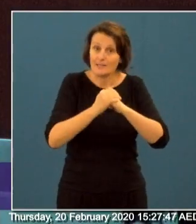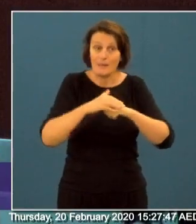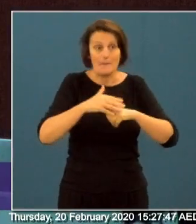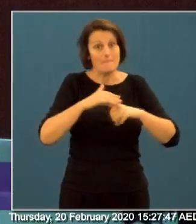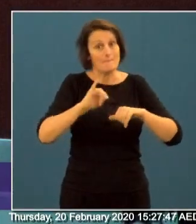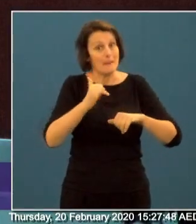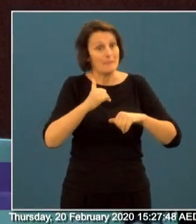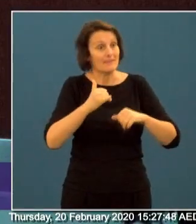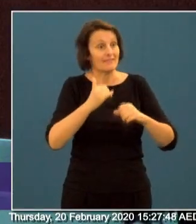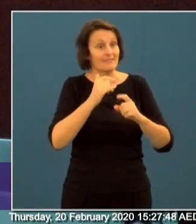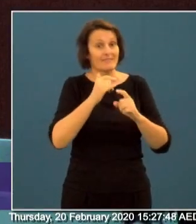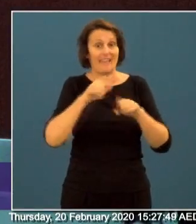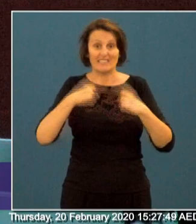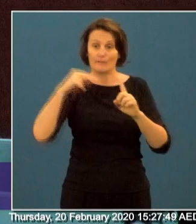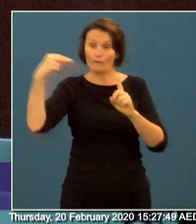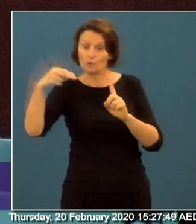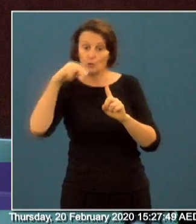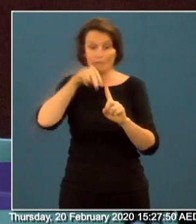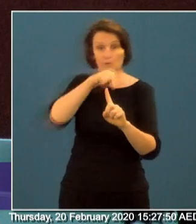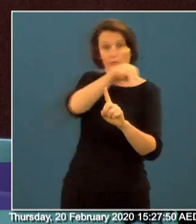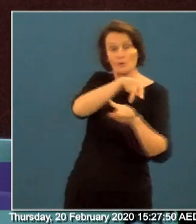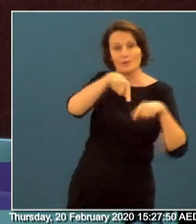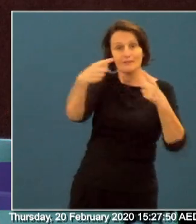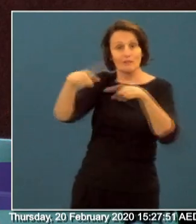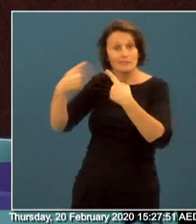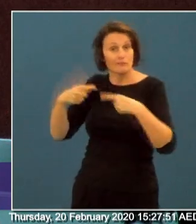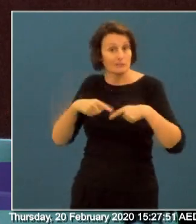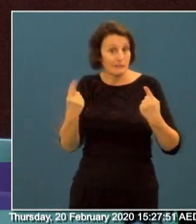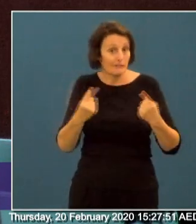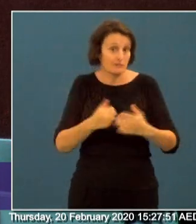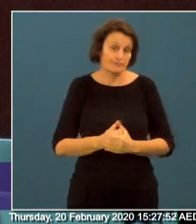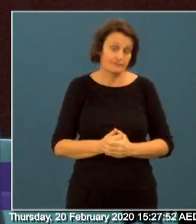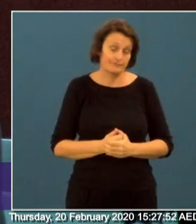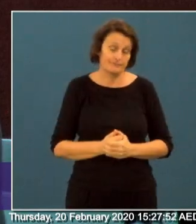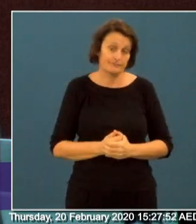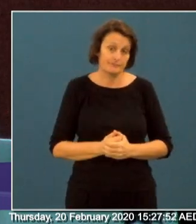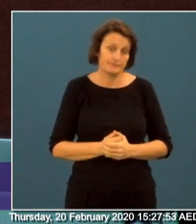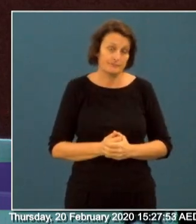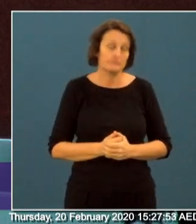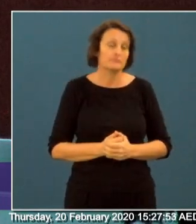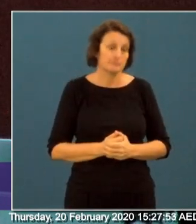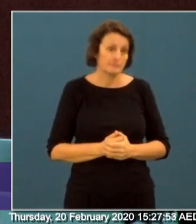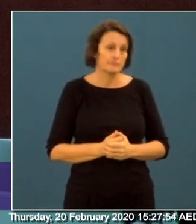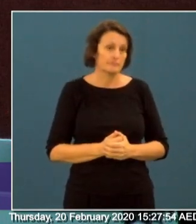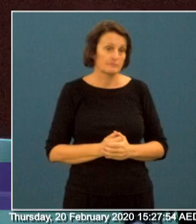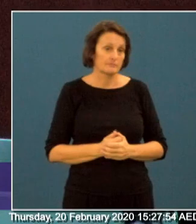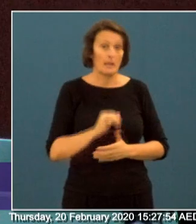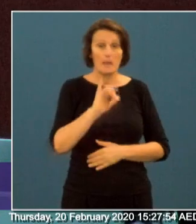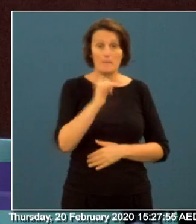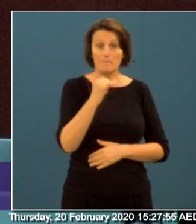The idea that quality of life — there might be a perception which is adverse to the patient's interests